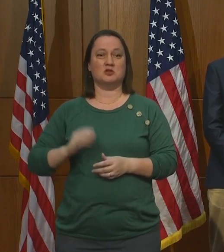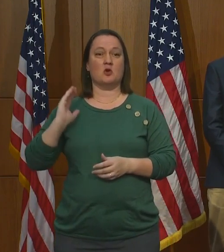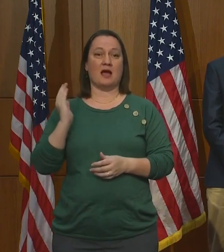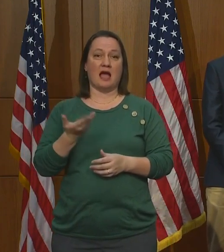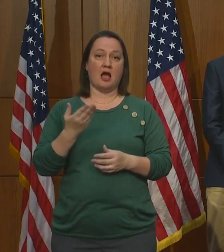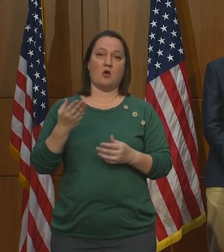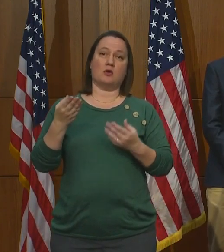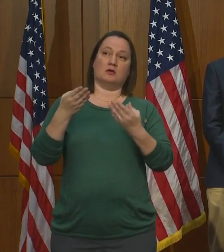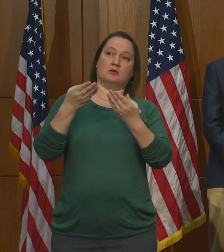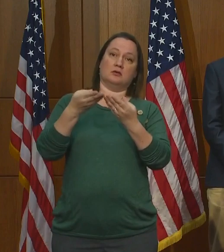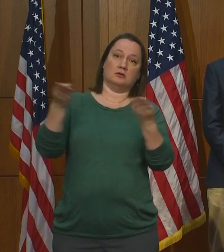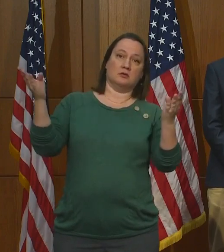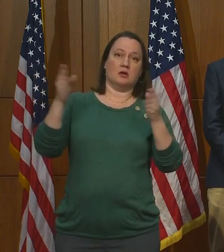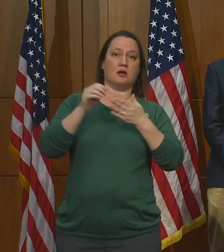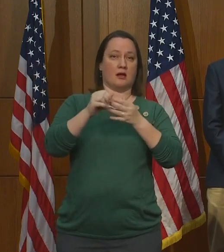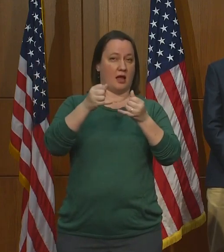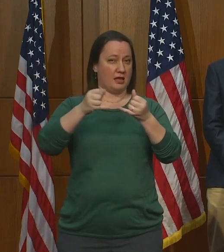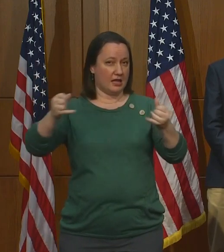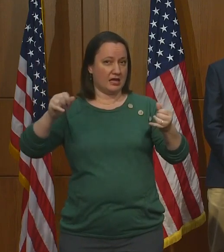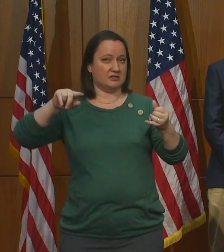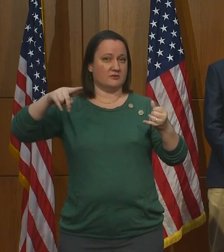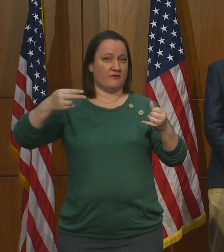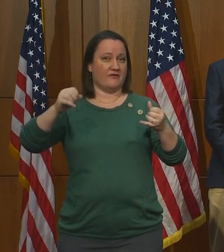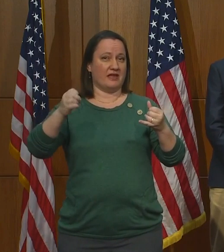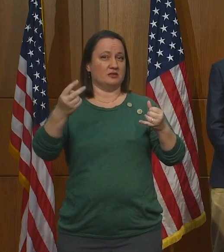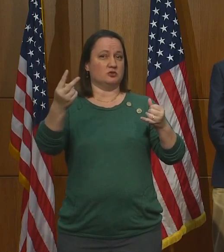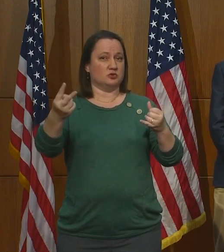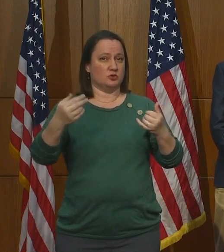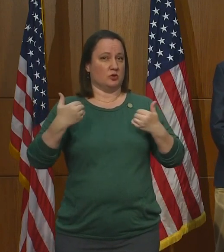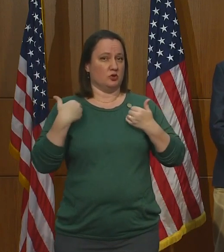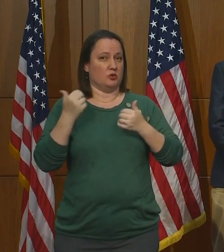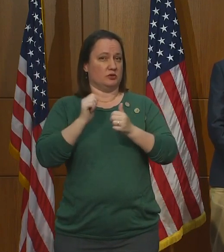YOU HAVEN'T THOUGHT OF. SO WANT TO GO THROUGH OUR OVER ARCHING